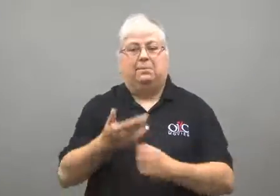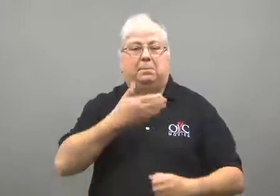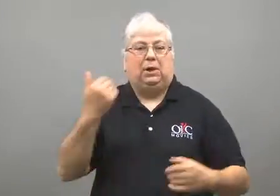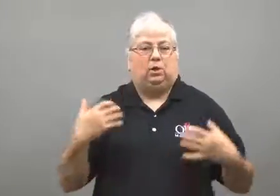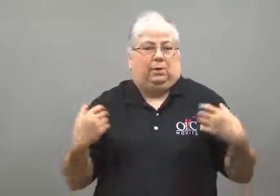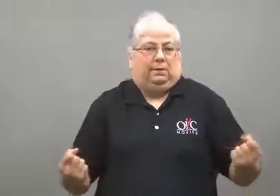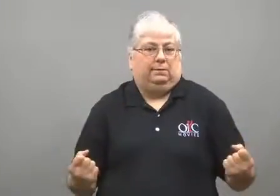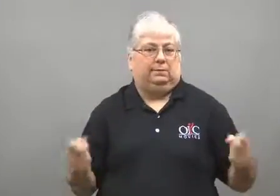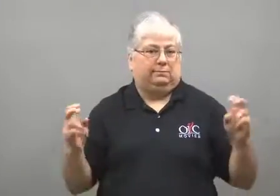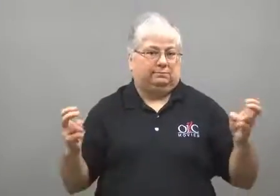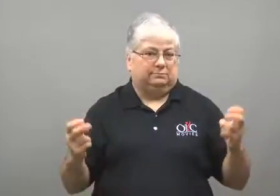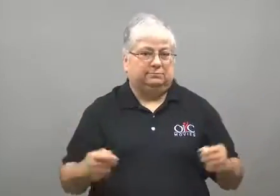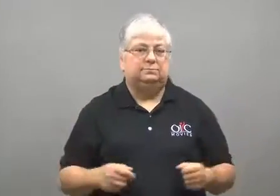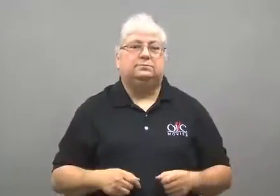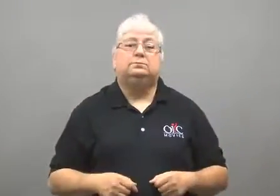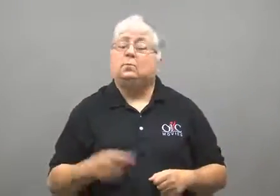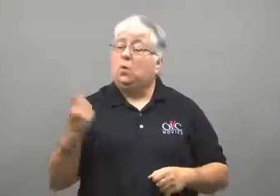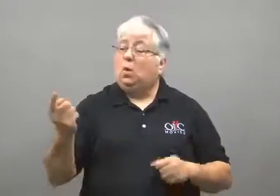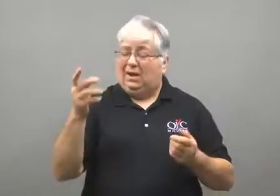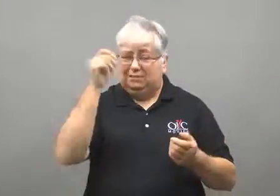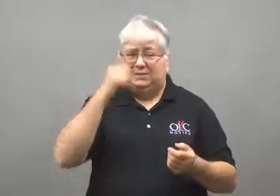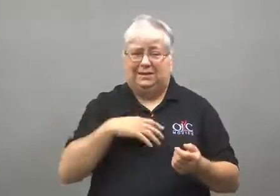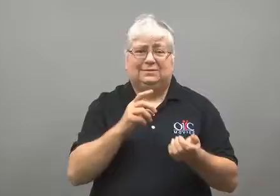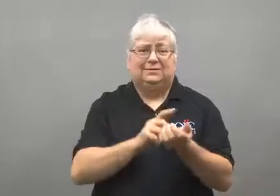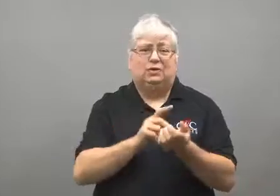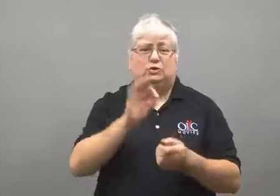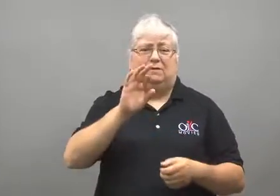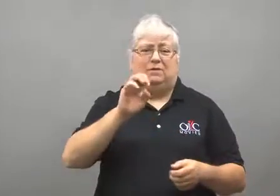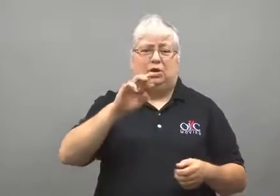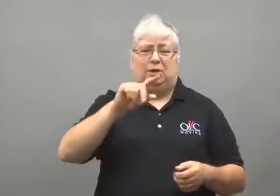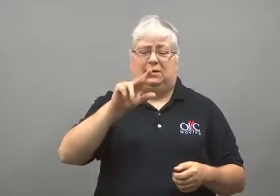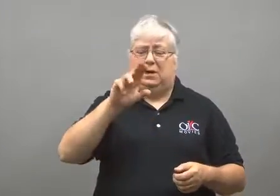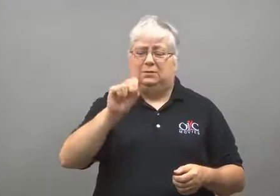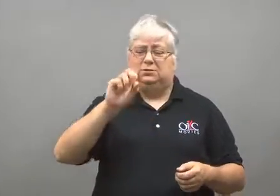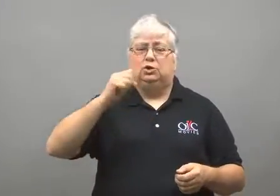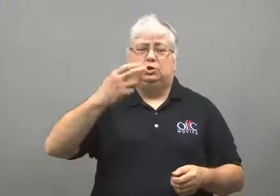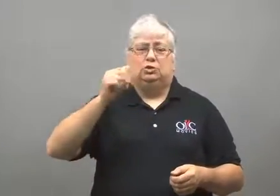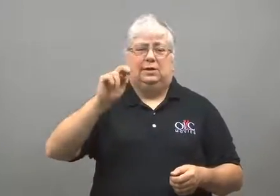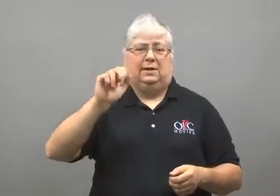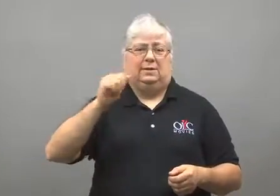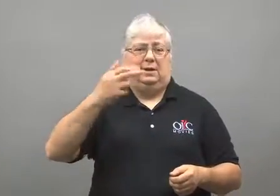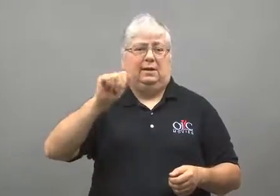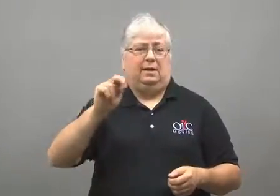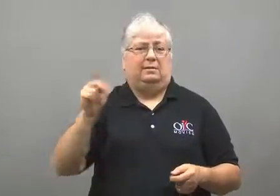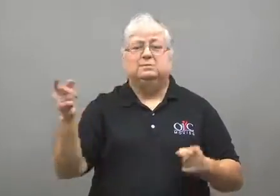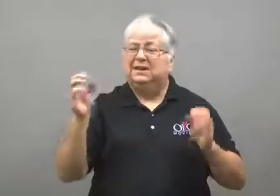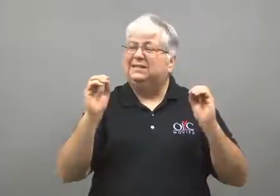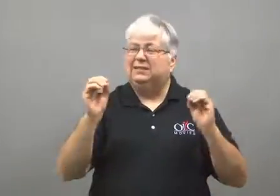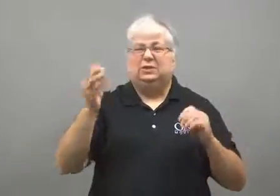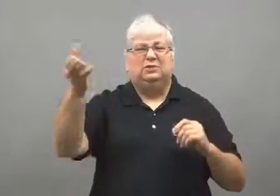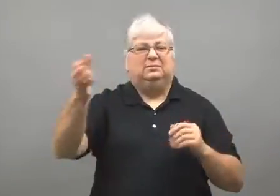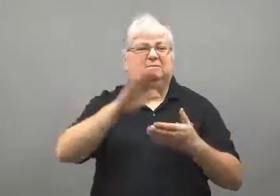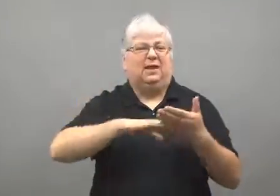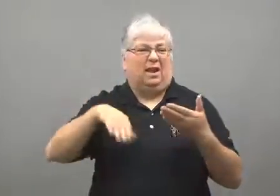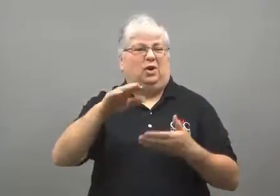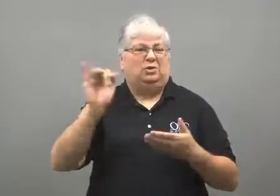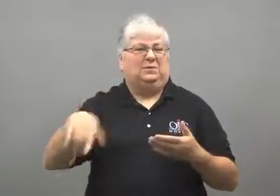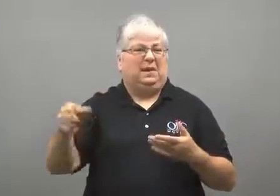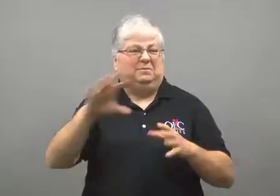It promotes better health.